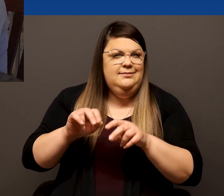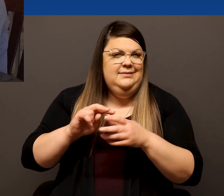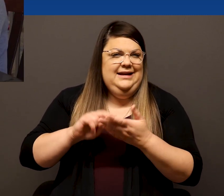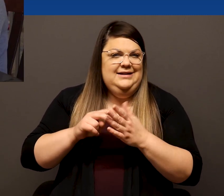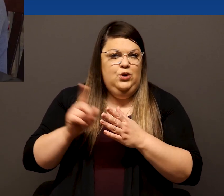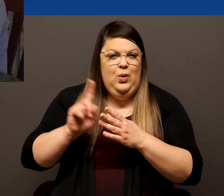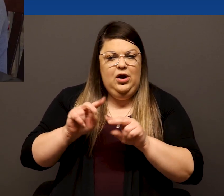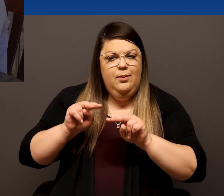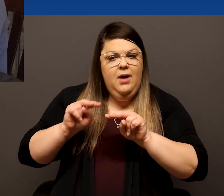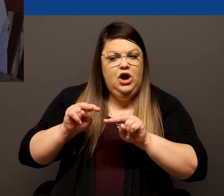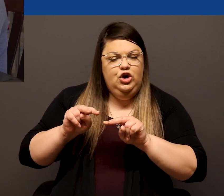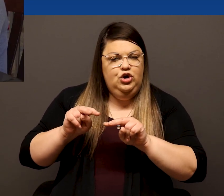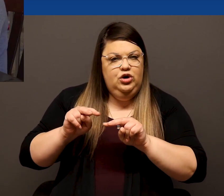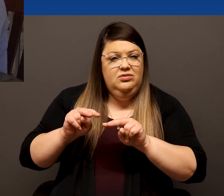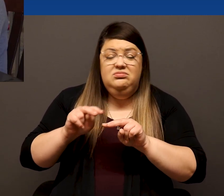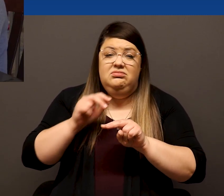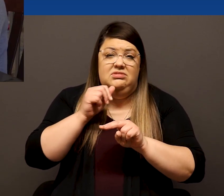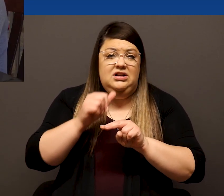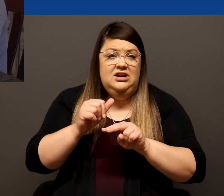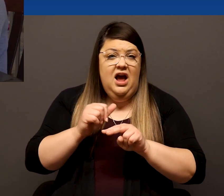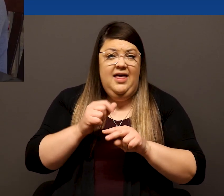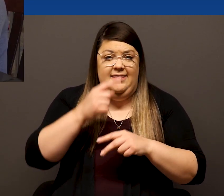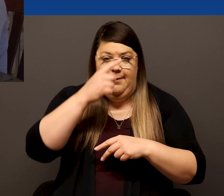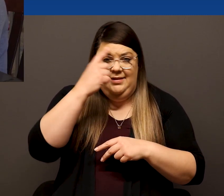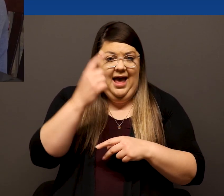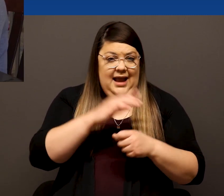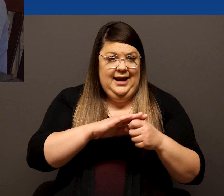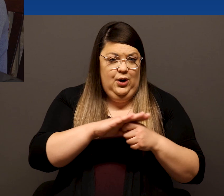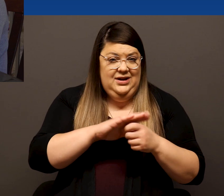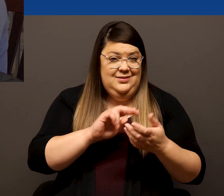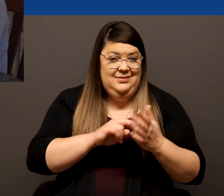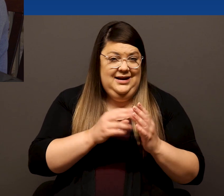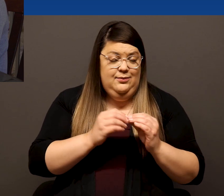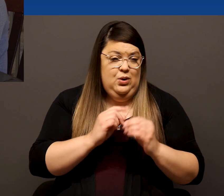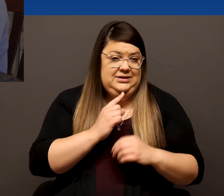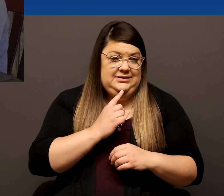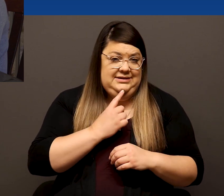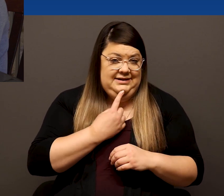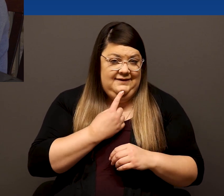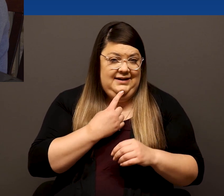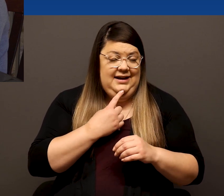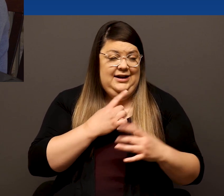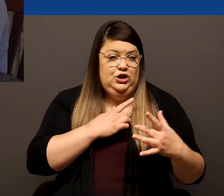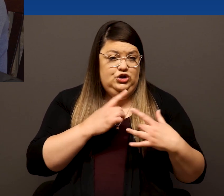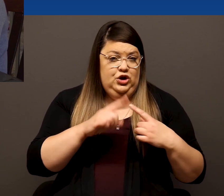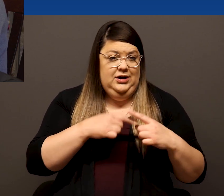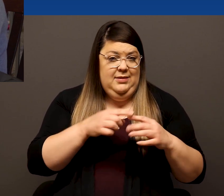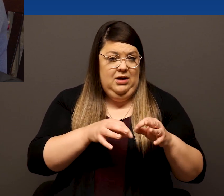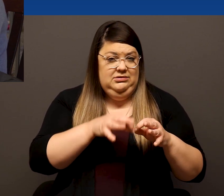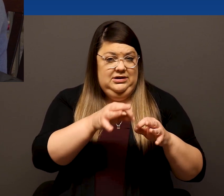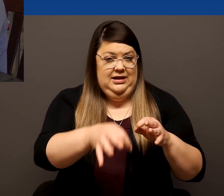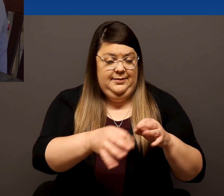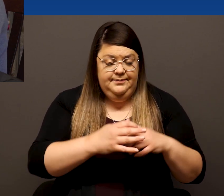So he doesn't fall into these black areas, which would be something that was a significant concern or significant monitoring.